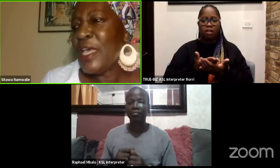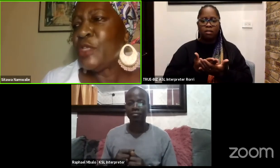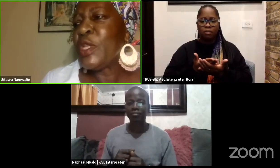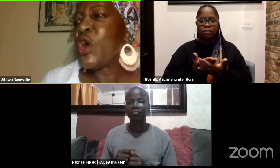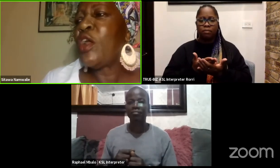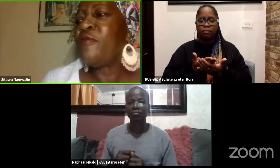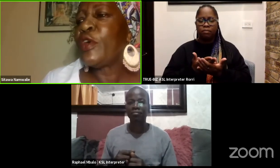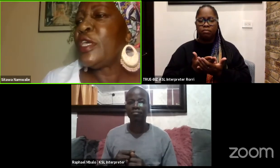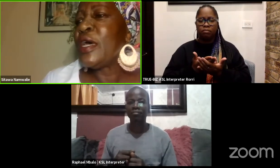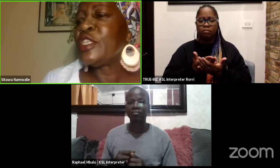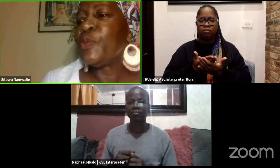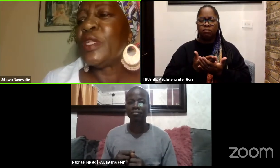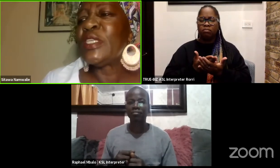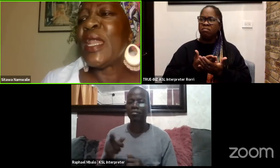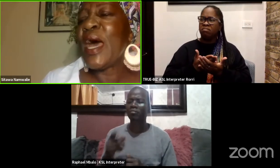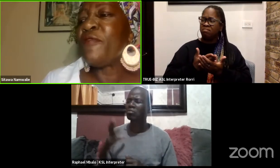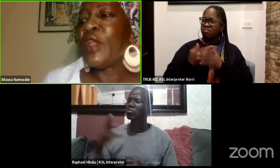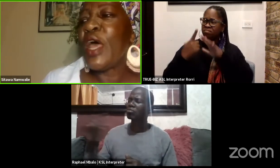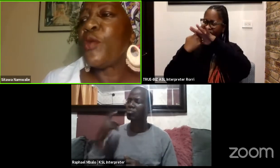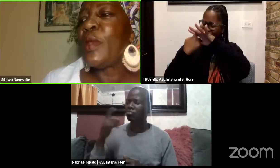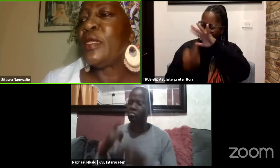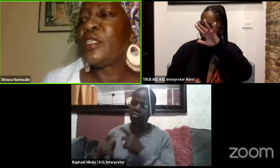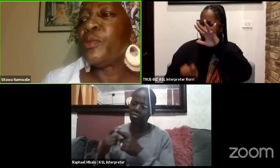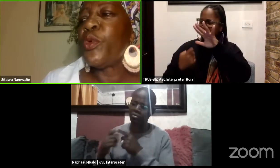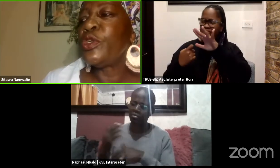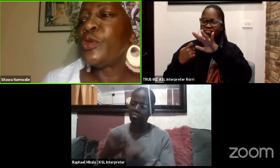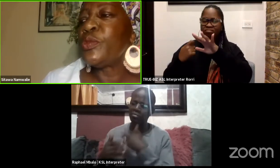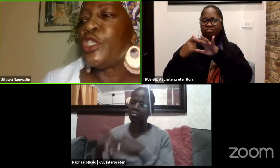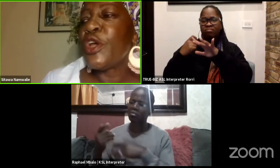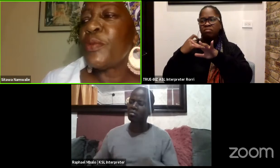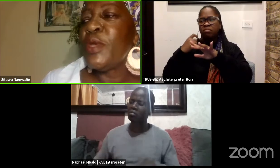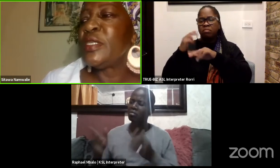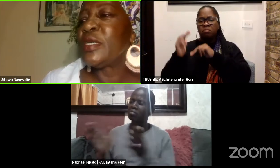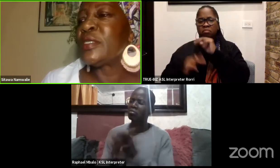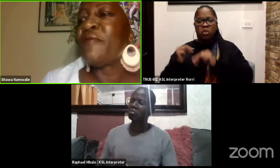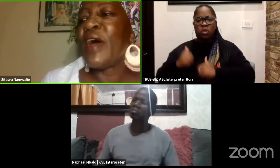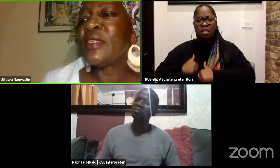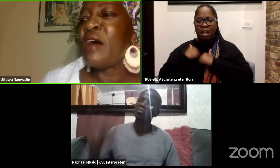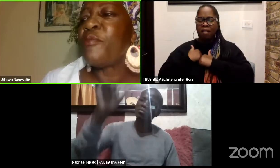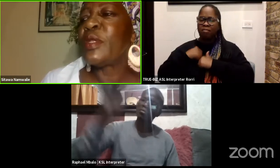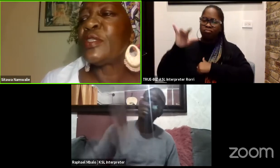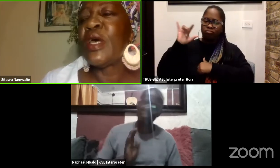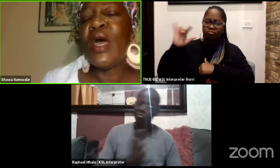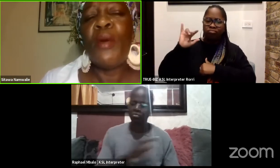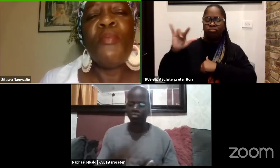He's been gone for years building a life on airplanes, in boardrooms, chairing meetings, advising governments,